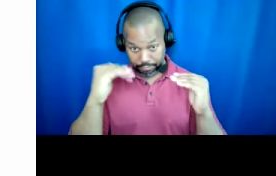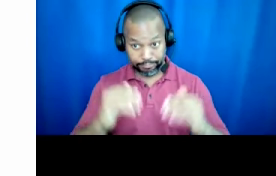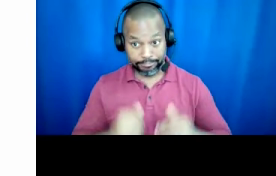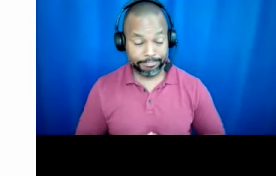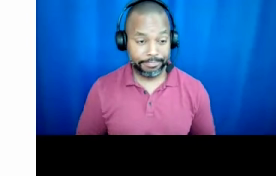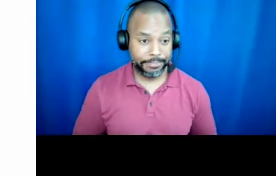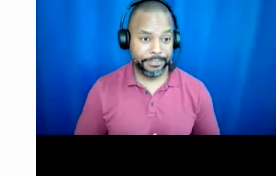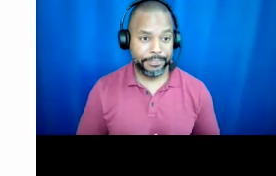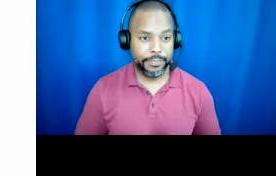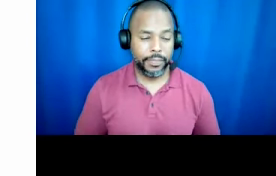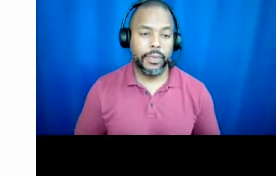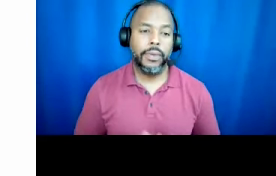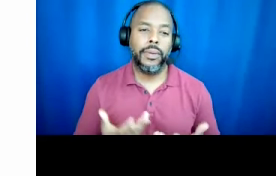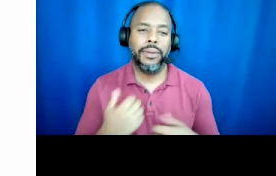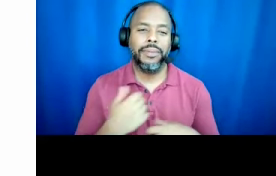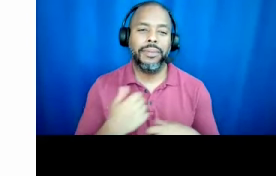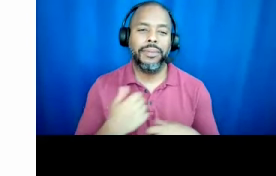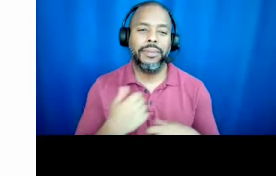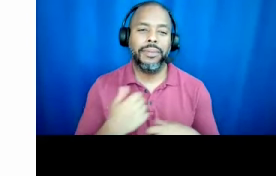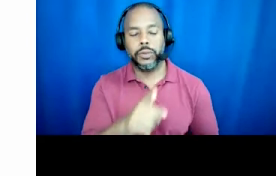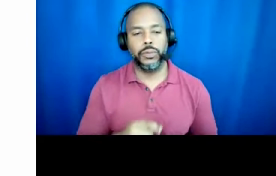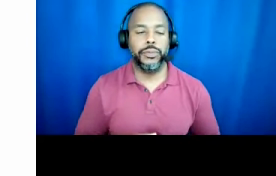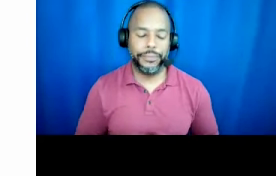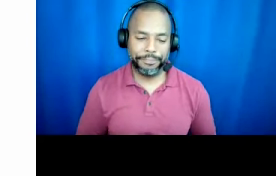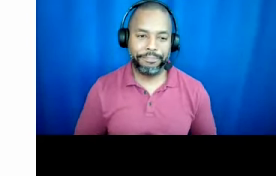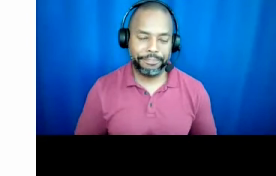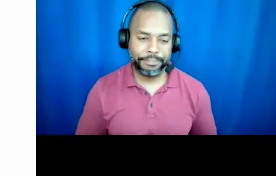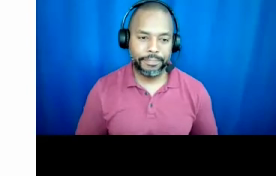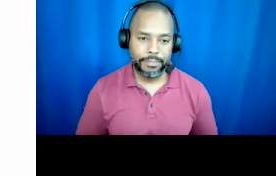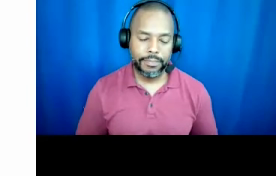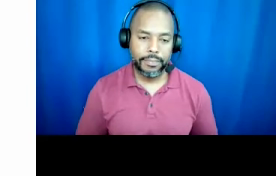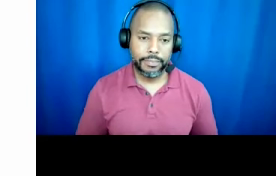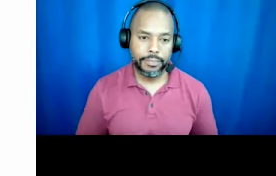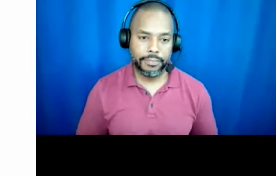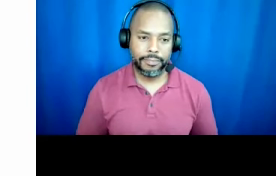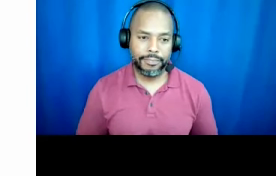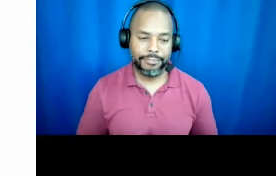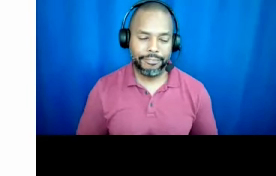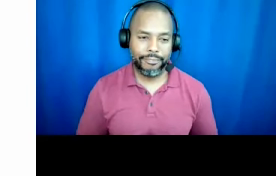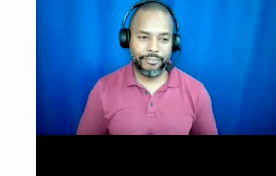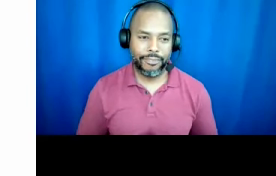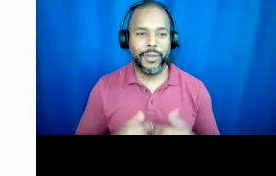and we want to make sure that we are connecting our resource allocation